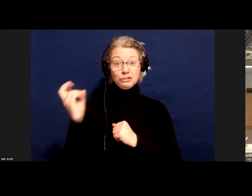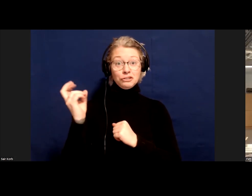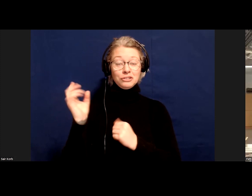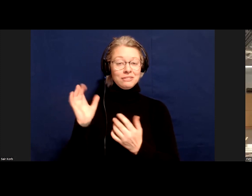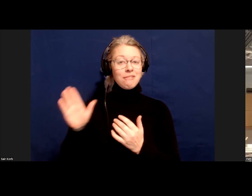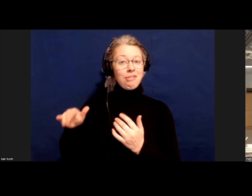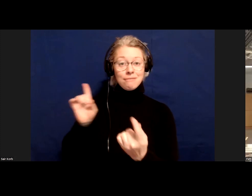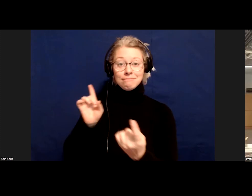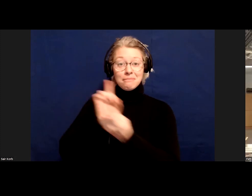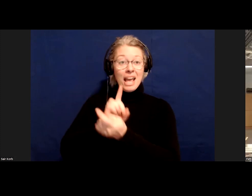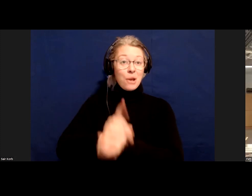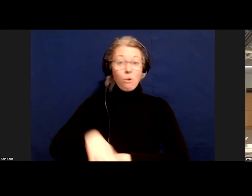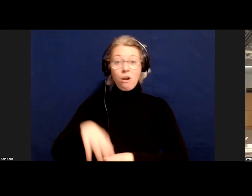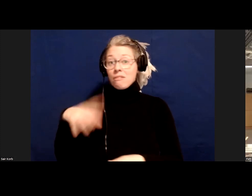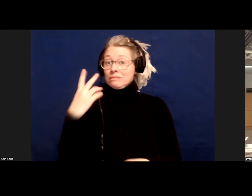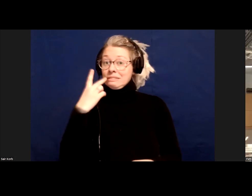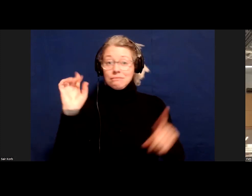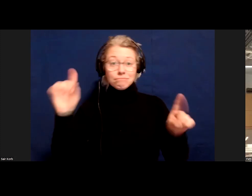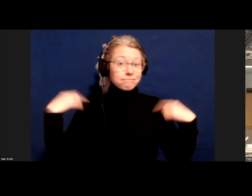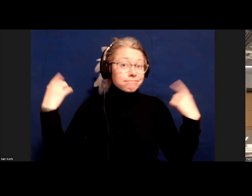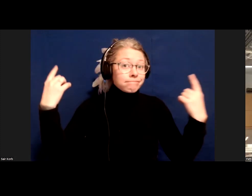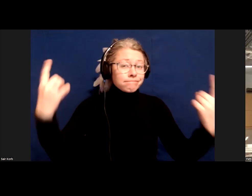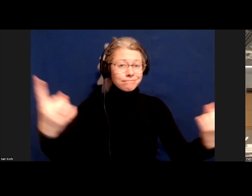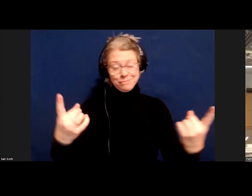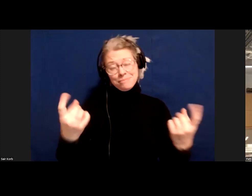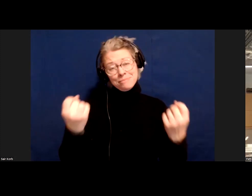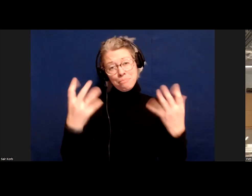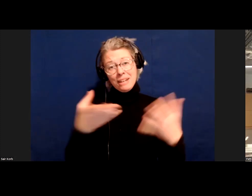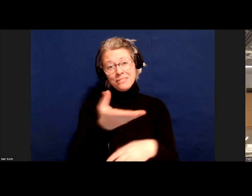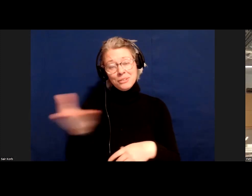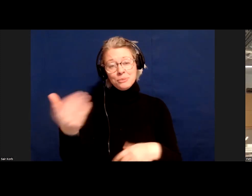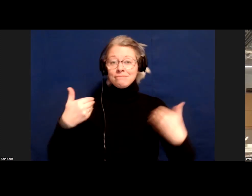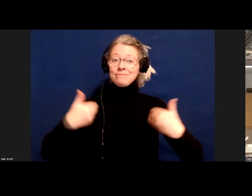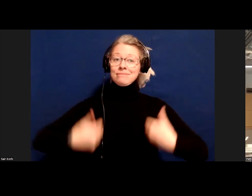seen in a while, which is probably a lot of us, I'm Patti Pon, I'm the president and CEO